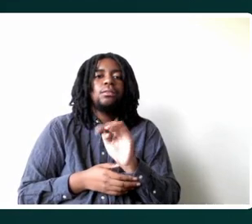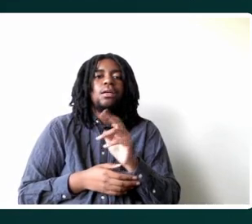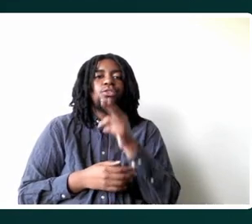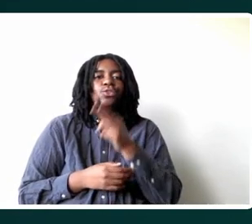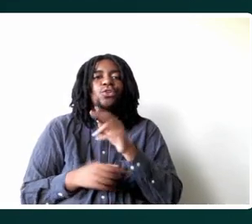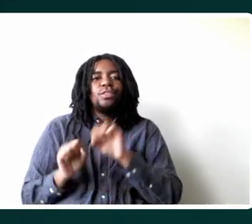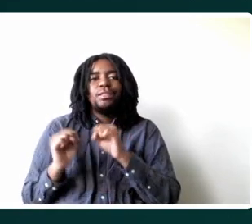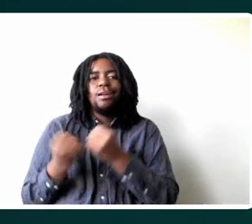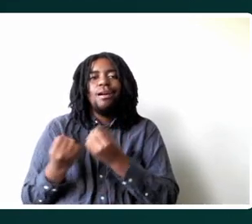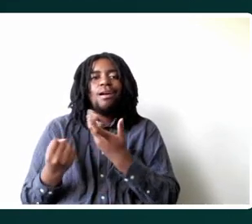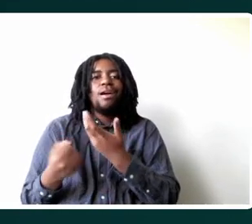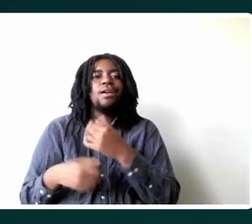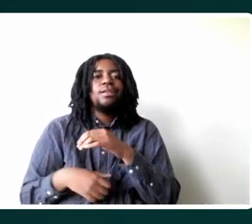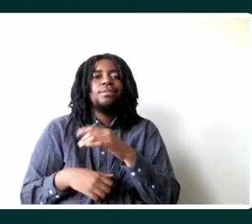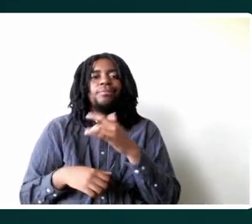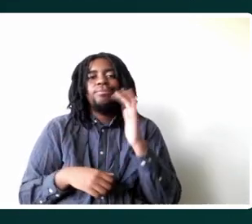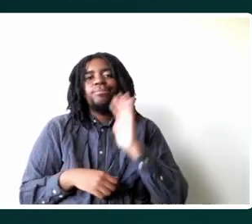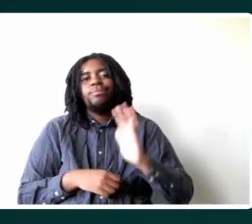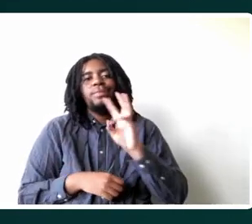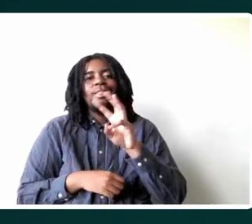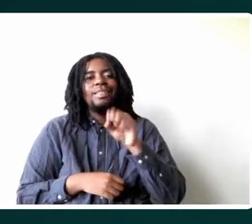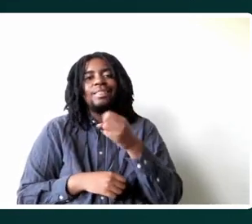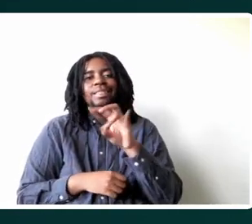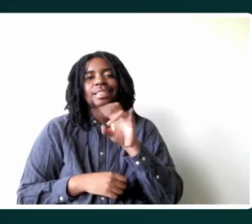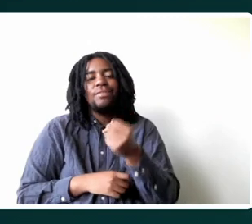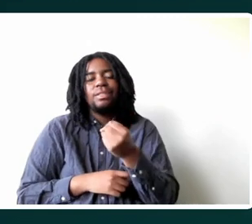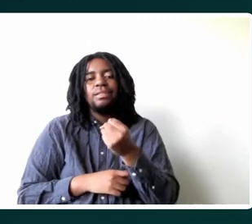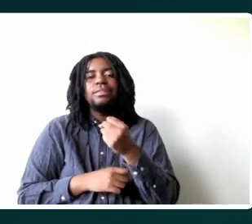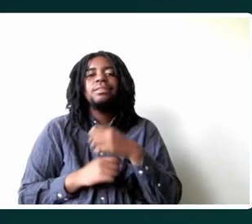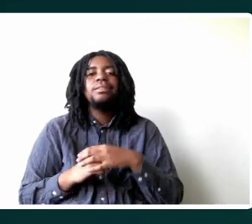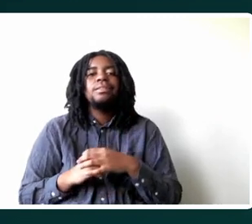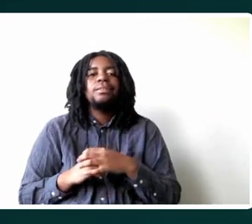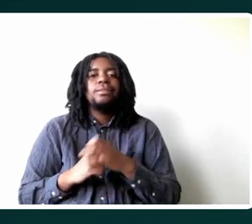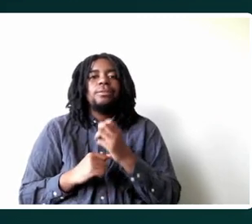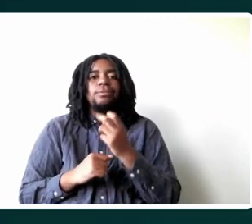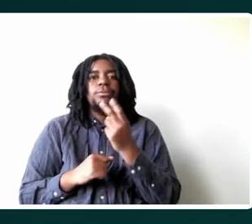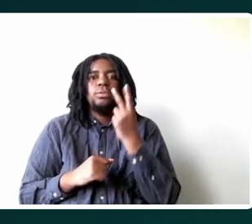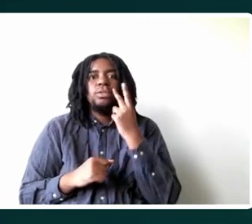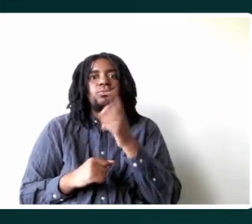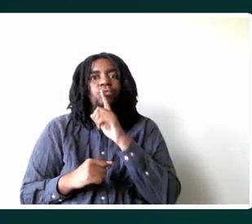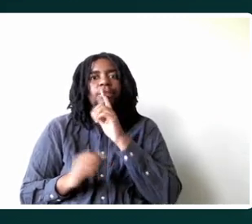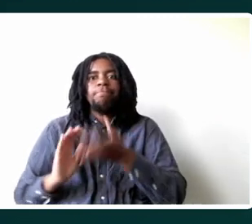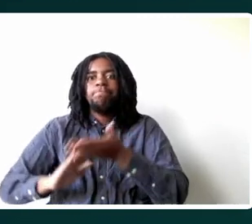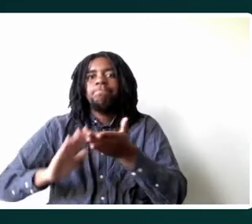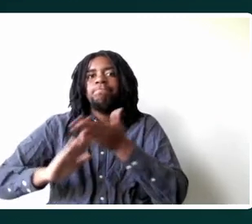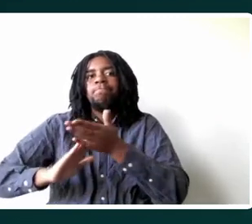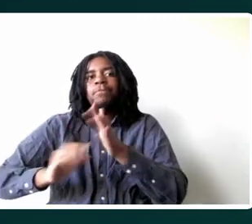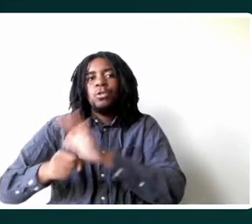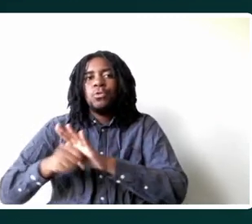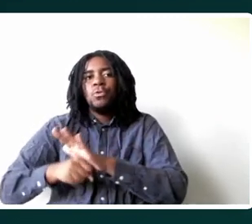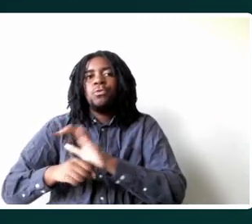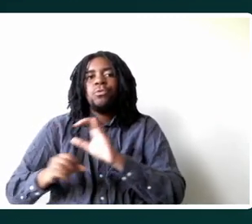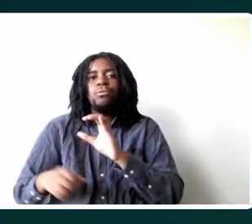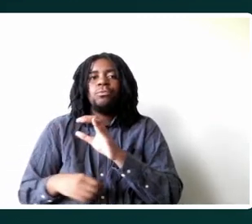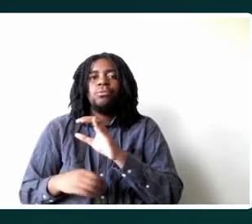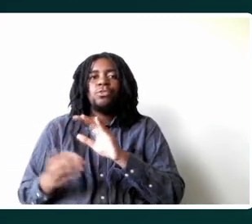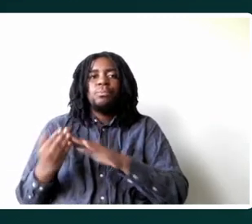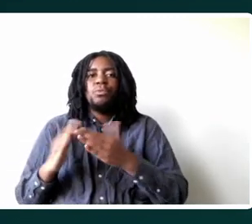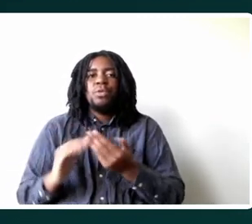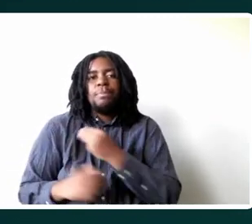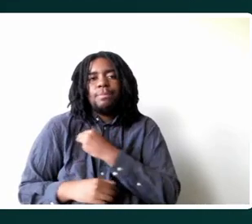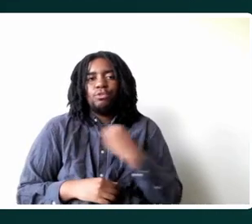some sense of the degree to which the museum was really driven by local community members.